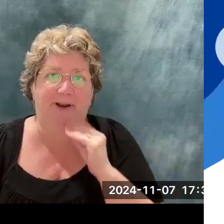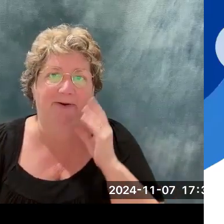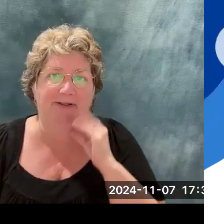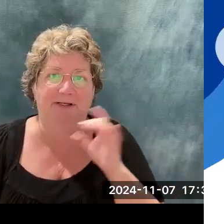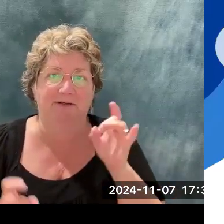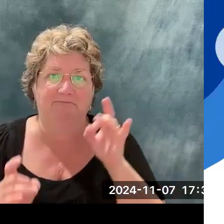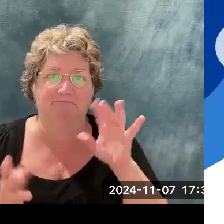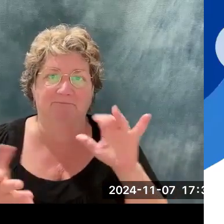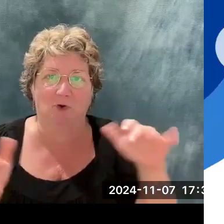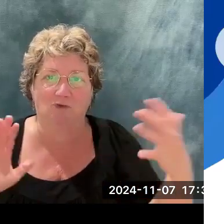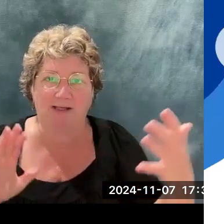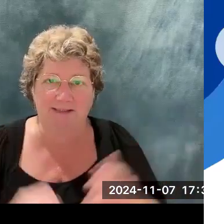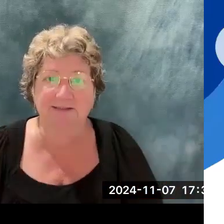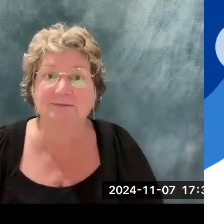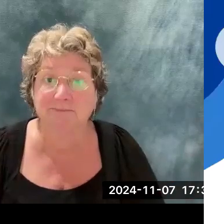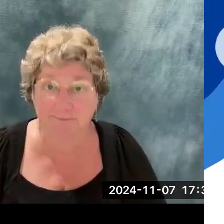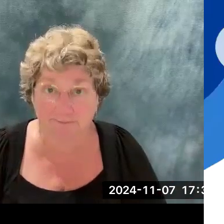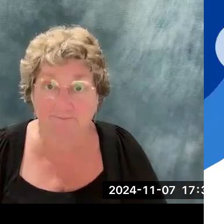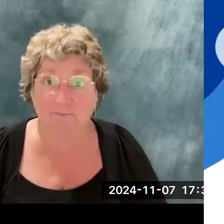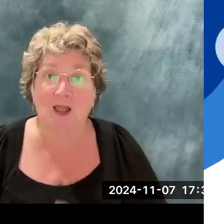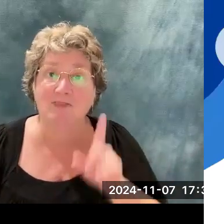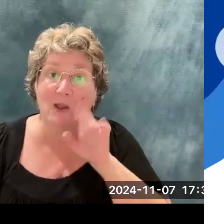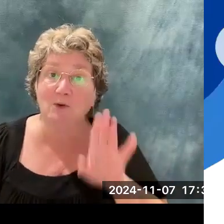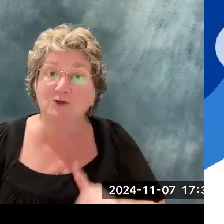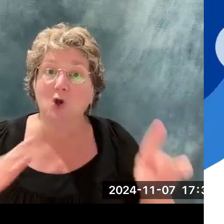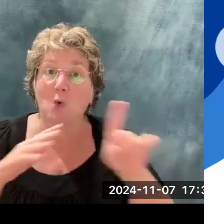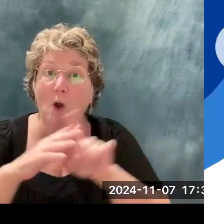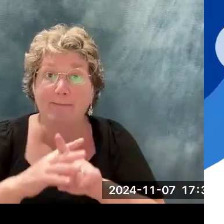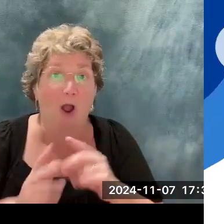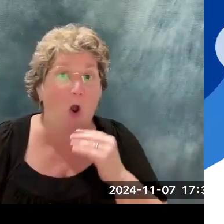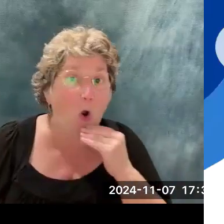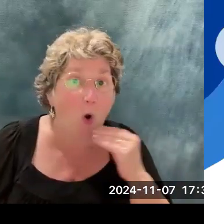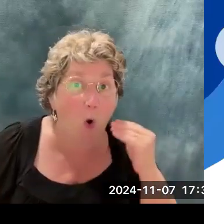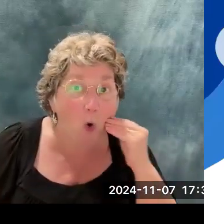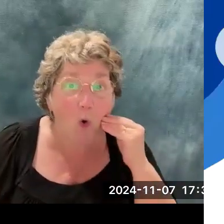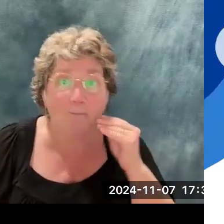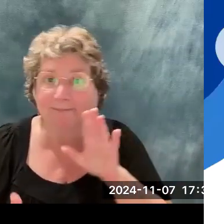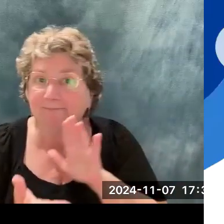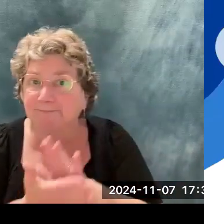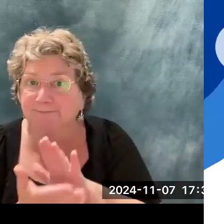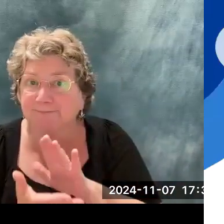that's in the home, whether that's in the school, and they'll be able to sort of do an